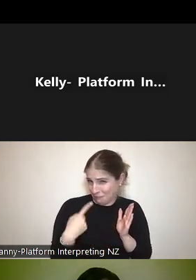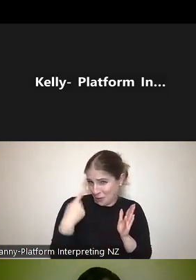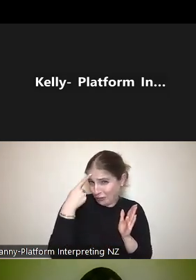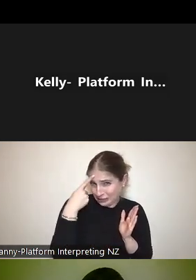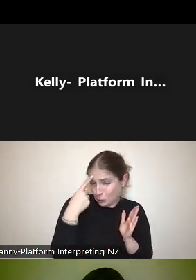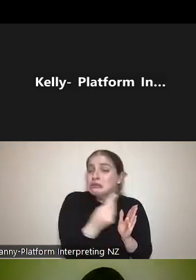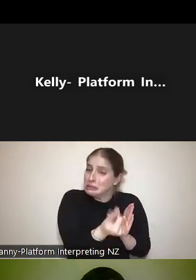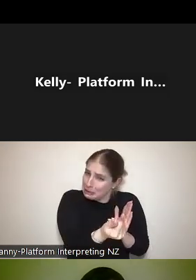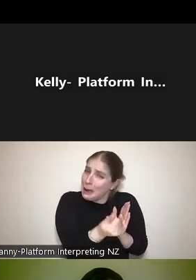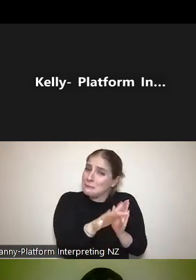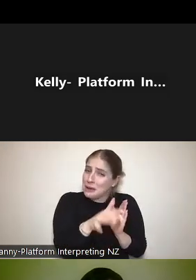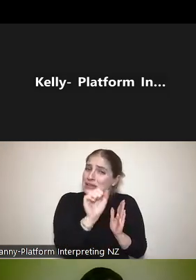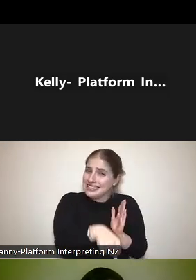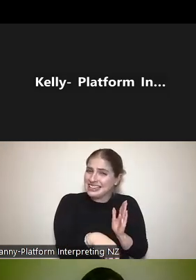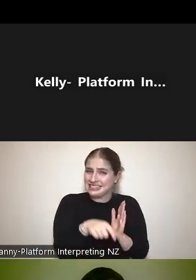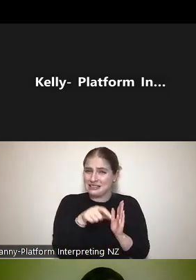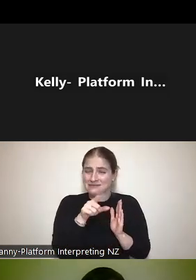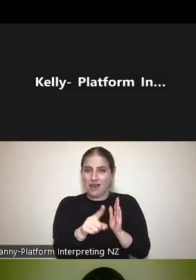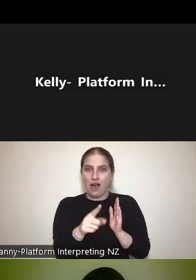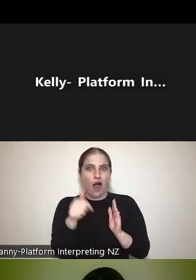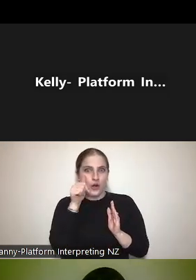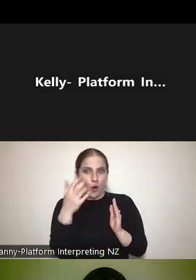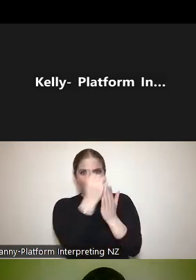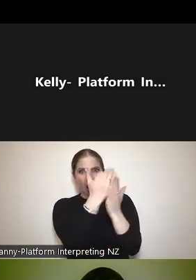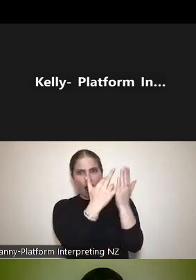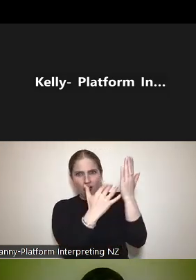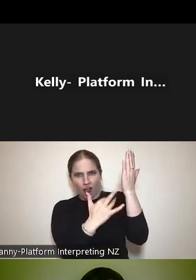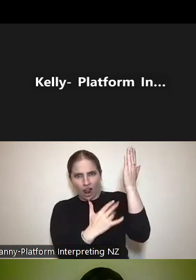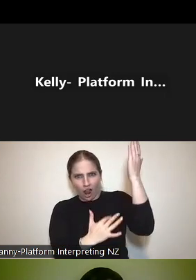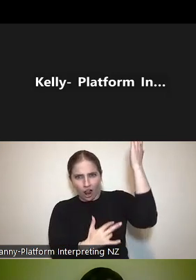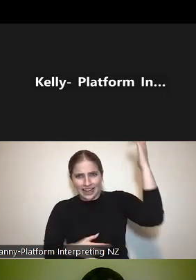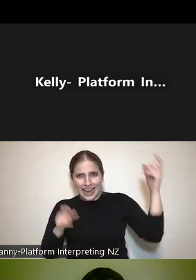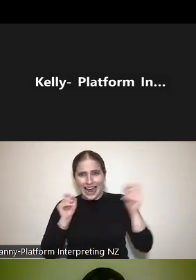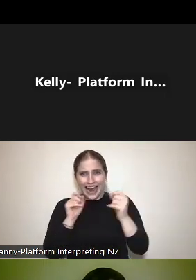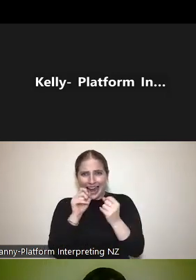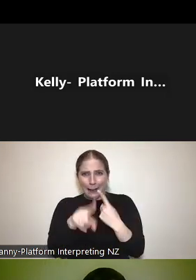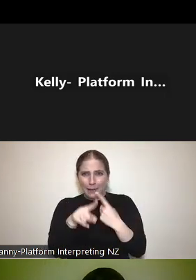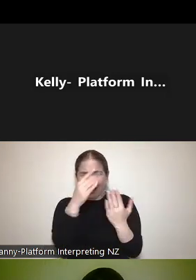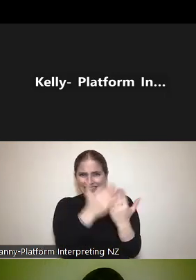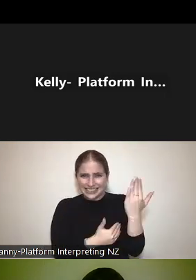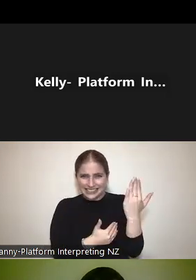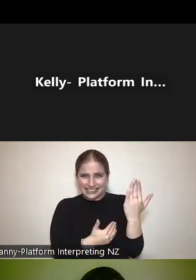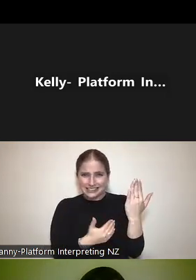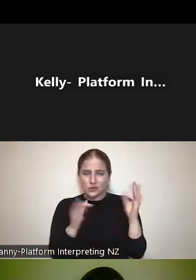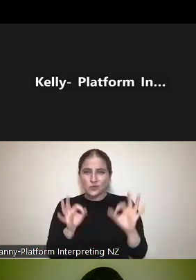that there is a massive email newsletter list that goes out across the country, run by a wonderful volunteer, Mary Schnackenberg.